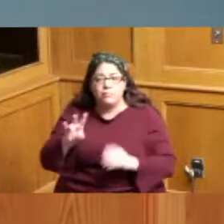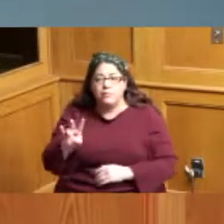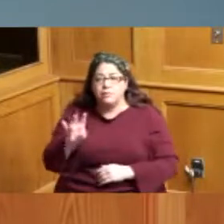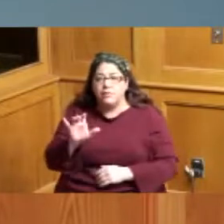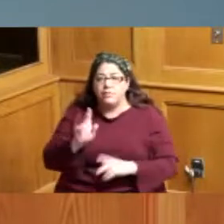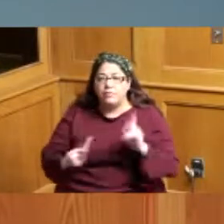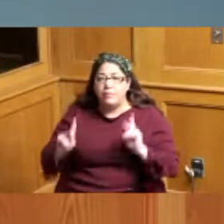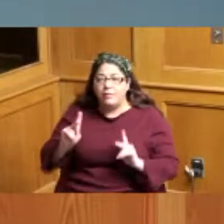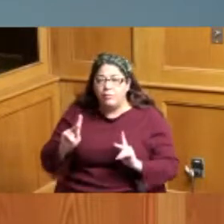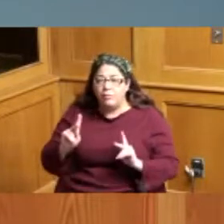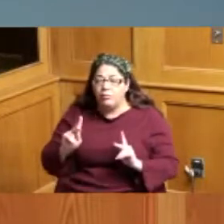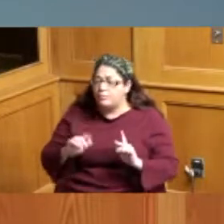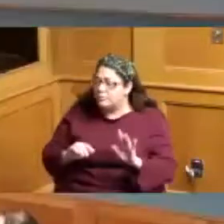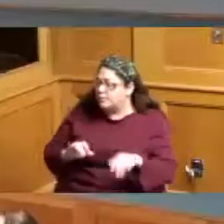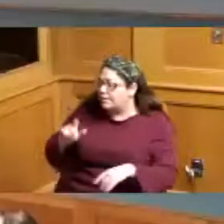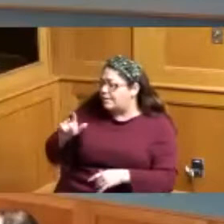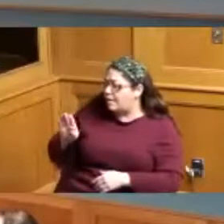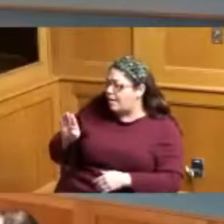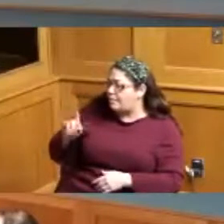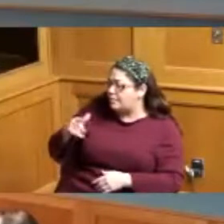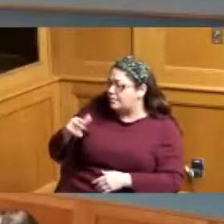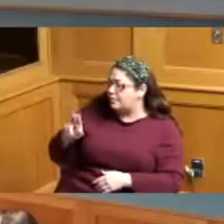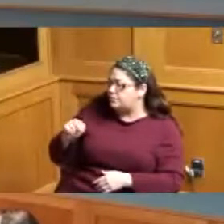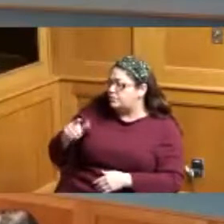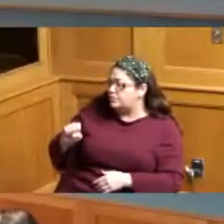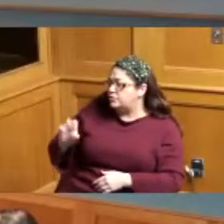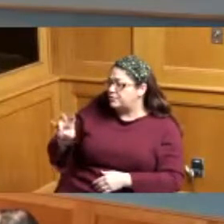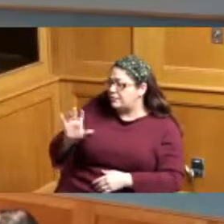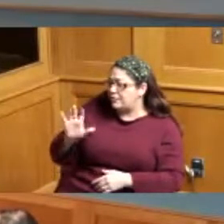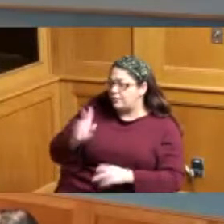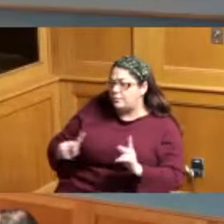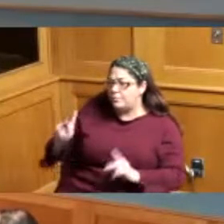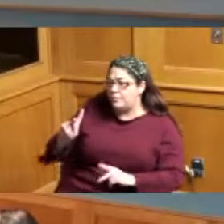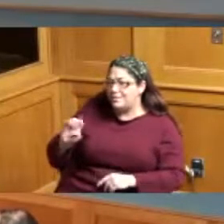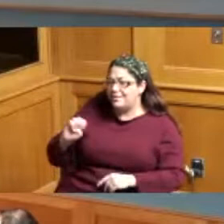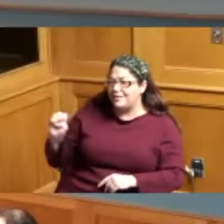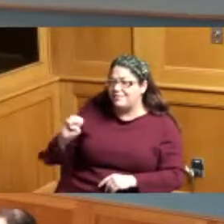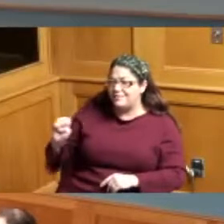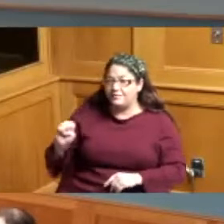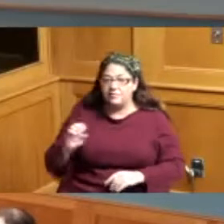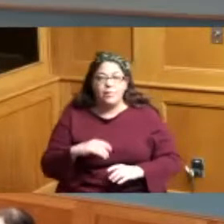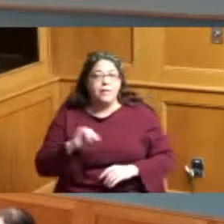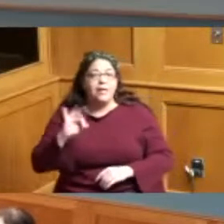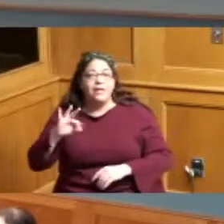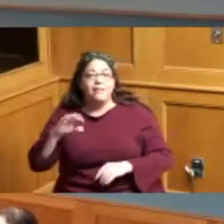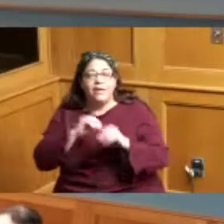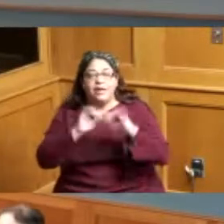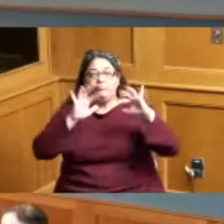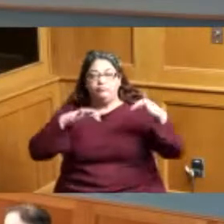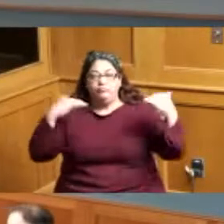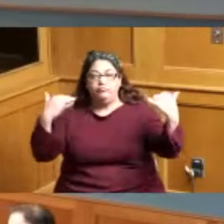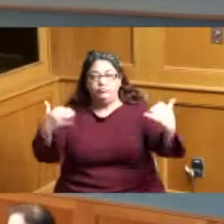a a the club lounge I think holds around 700 from this club and even if we're in the stadium so